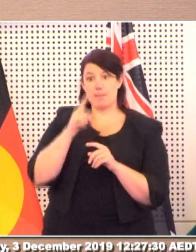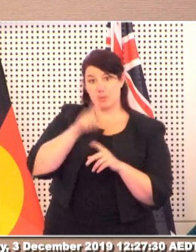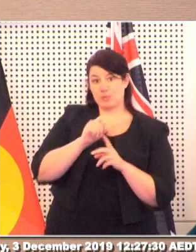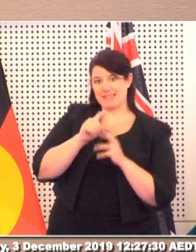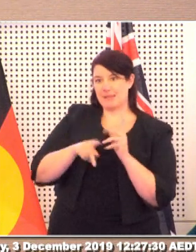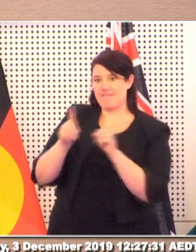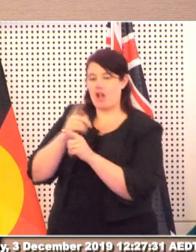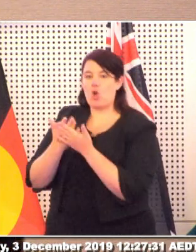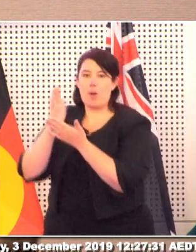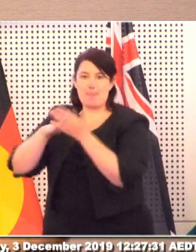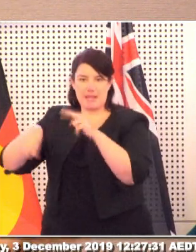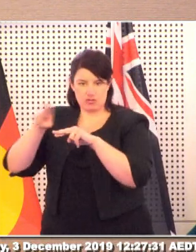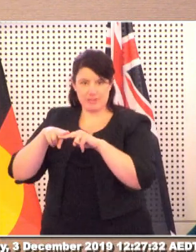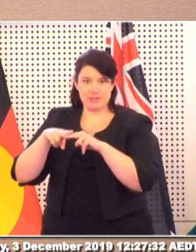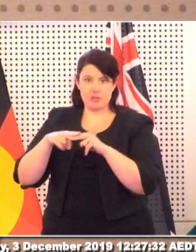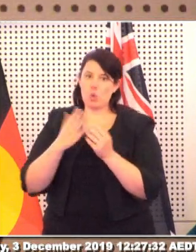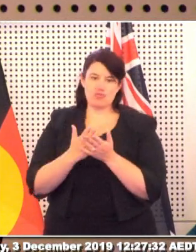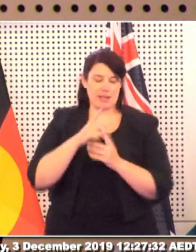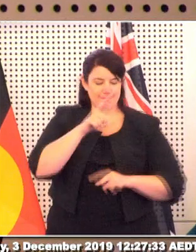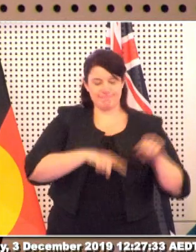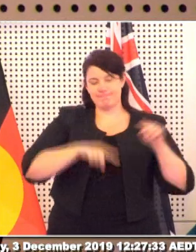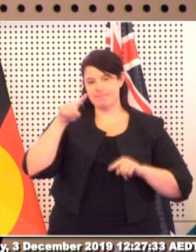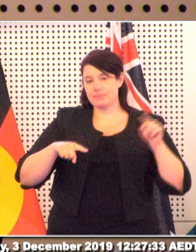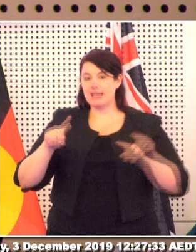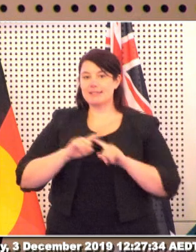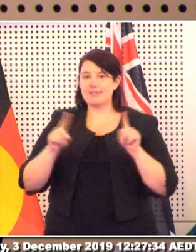So a broad range of violence in the family home.